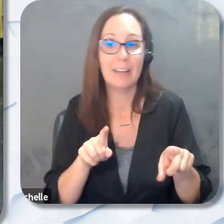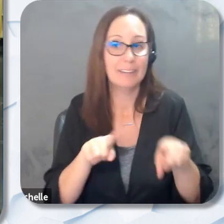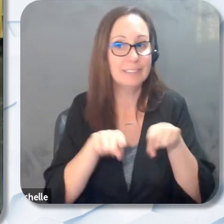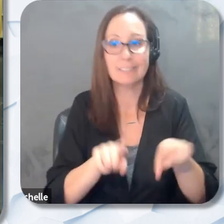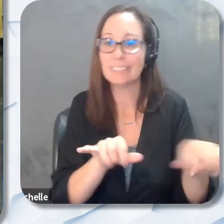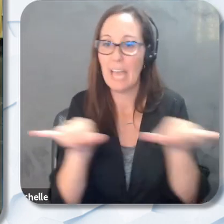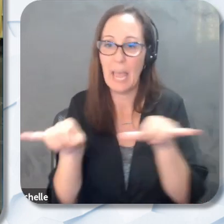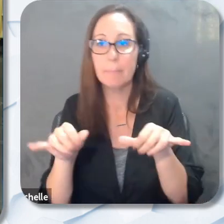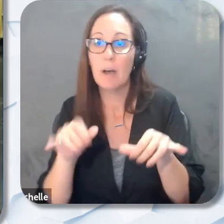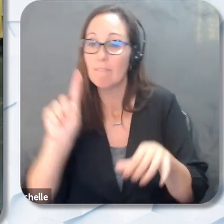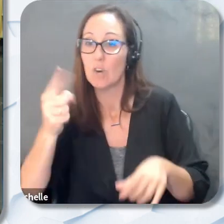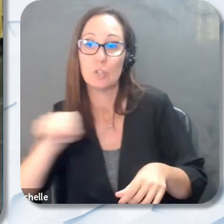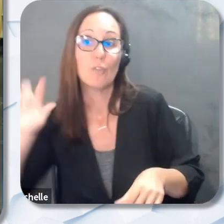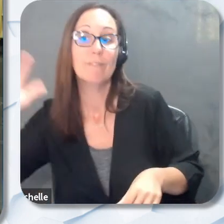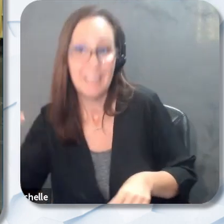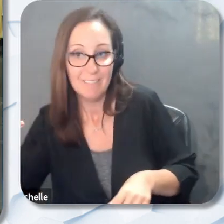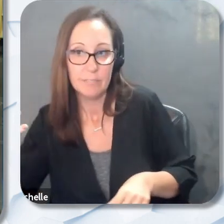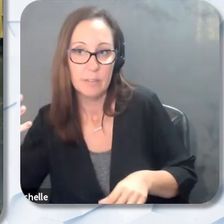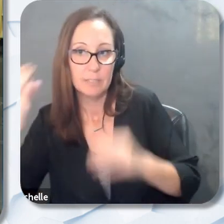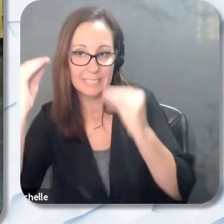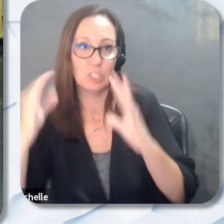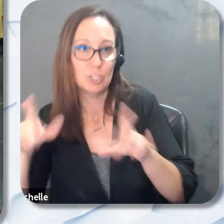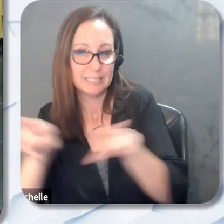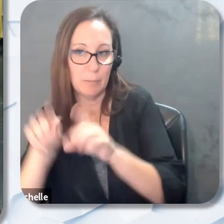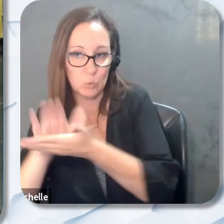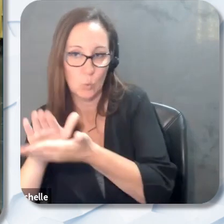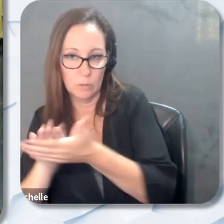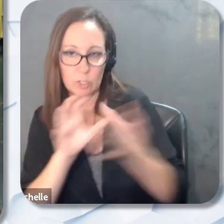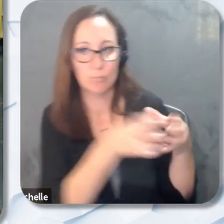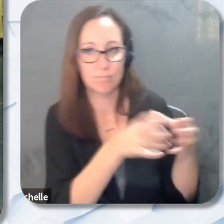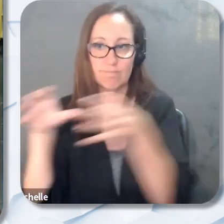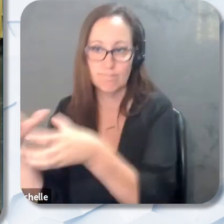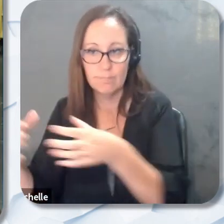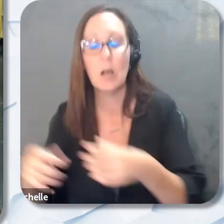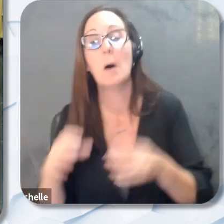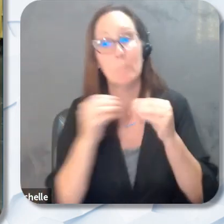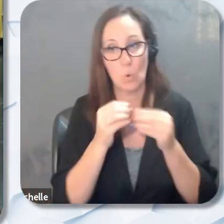first through fifth grade teachers at their same school. Again, more resources will be sent out